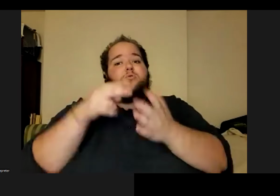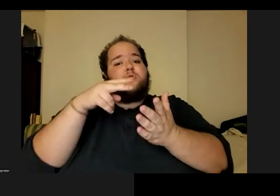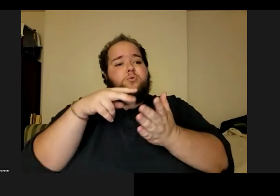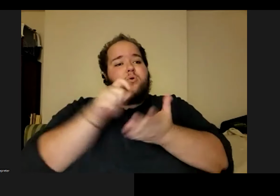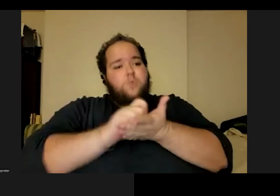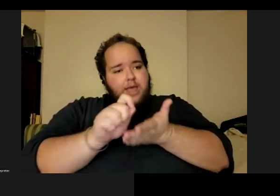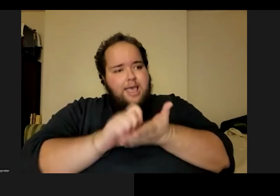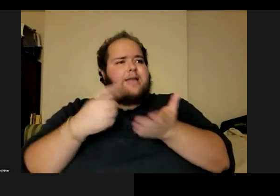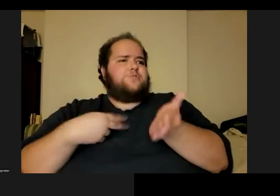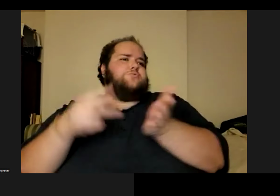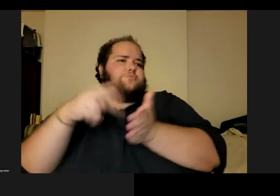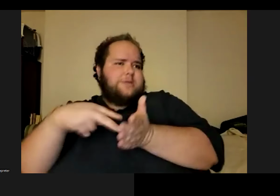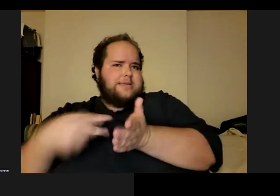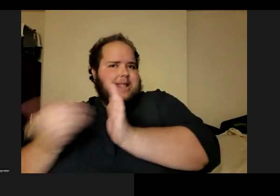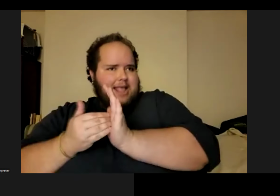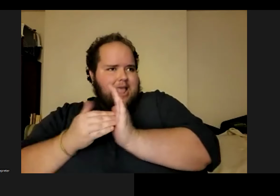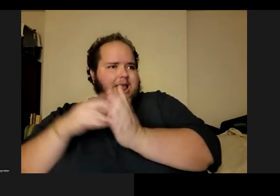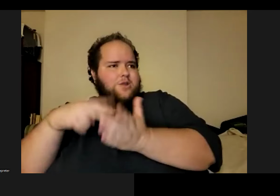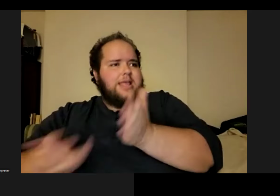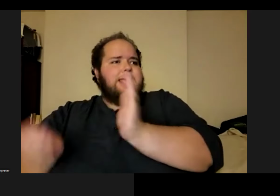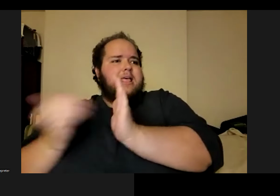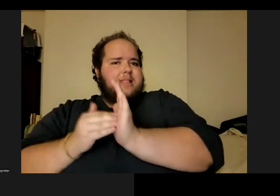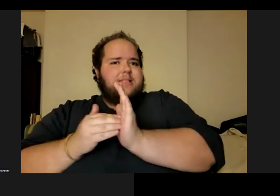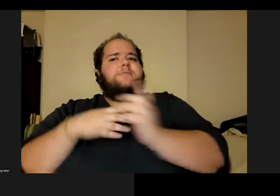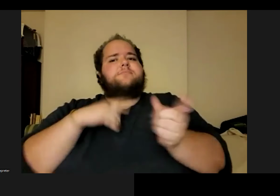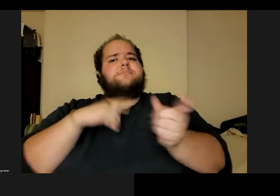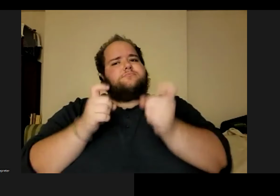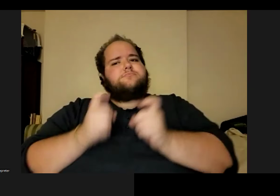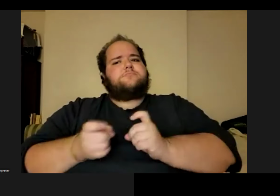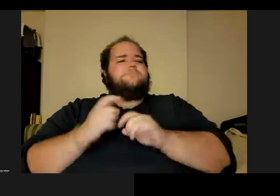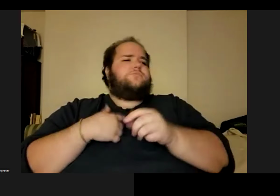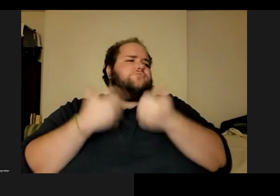And rewrite and kind of play with your tone because you can figure out a lot of